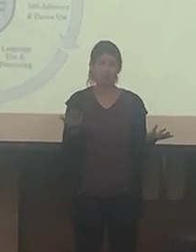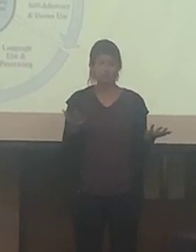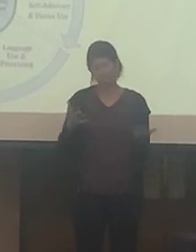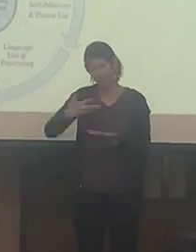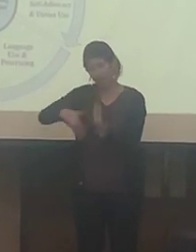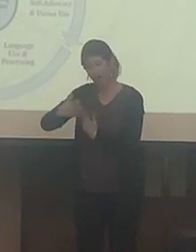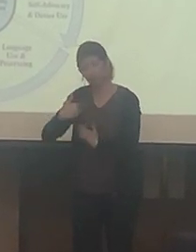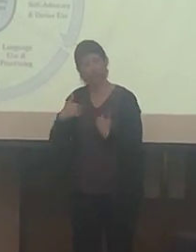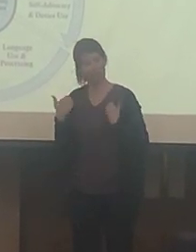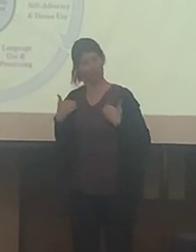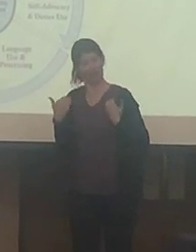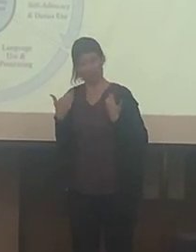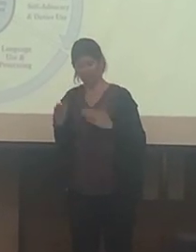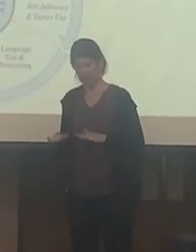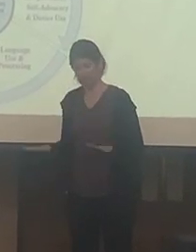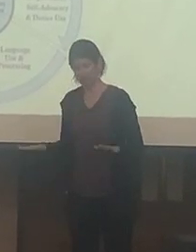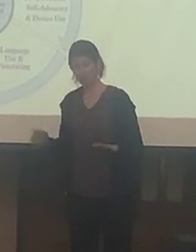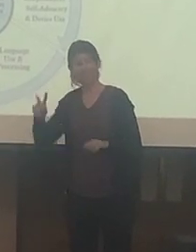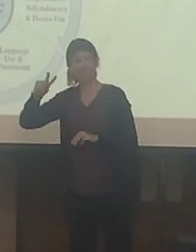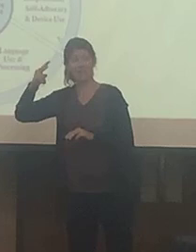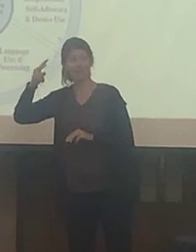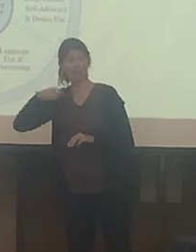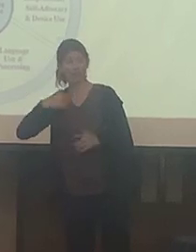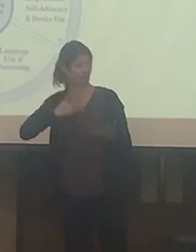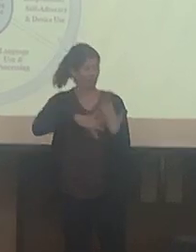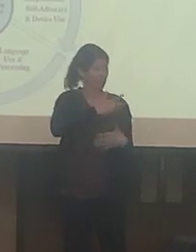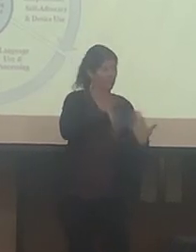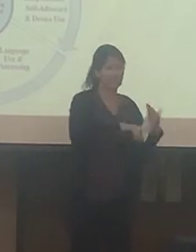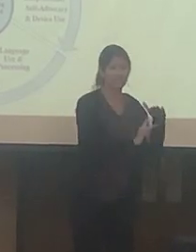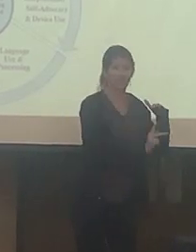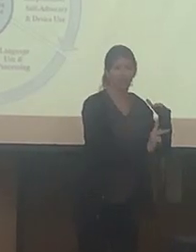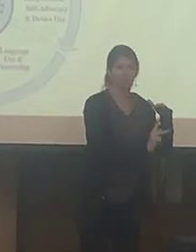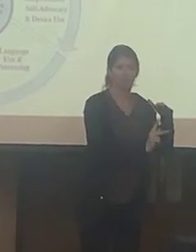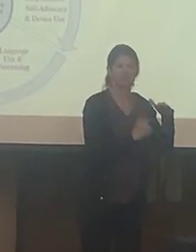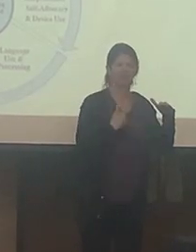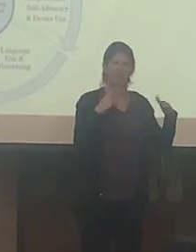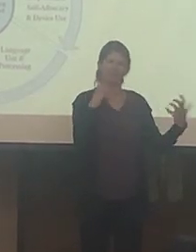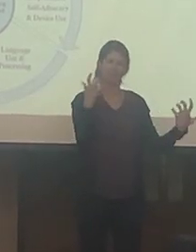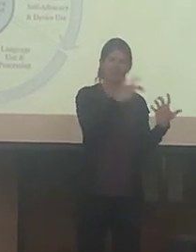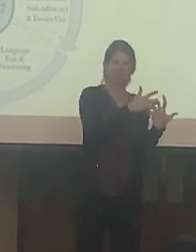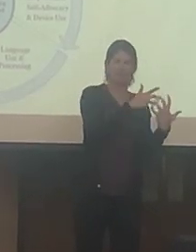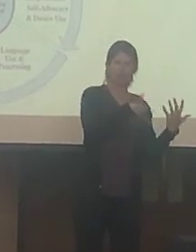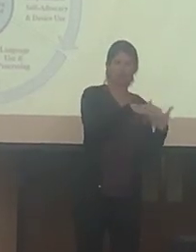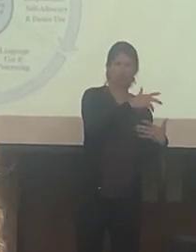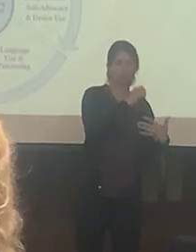know our second years because that's where they socially were not all of them but a lot of them